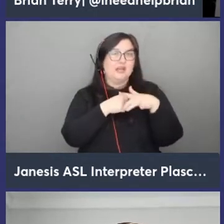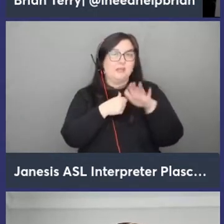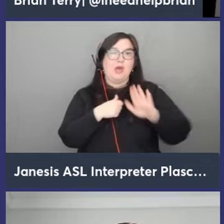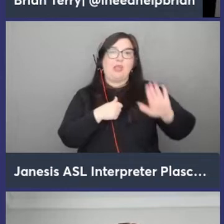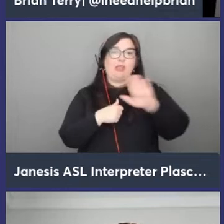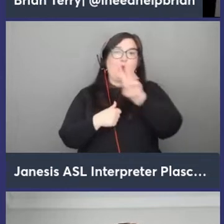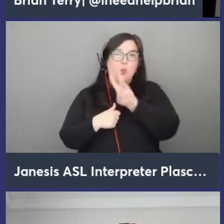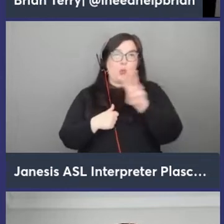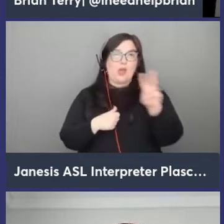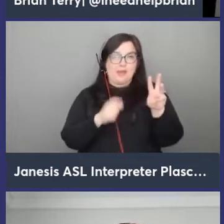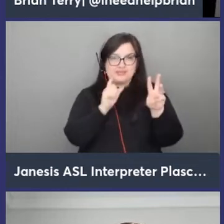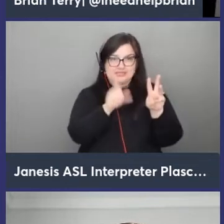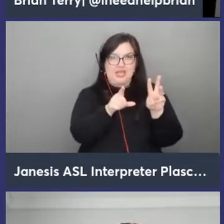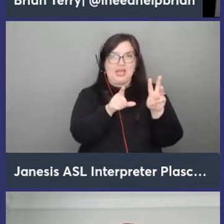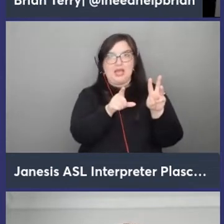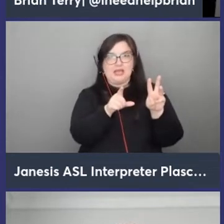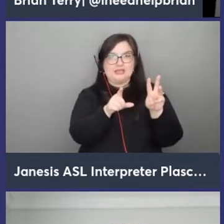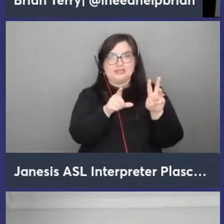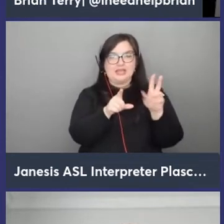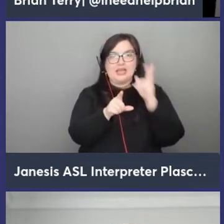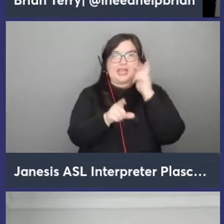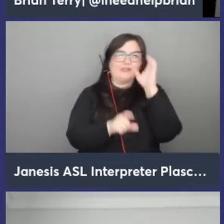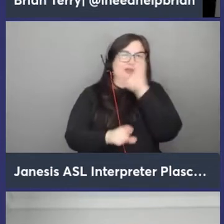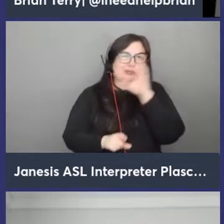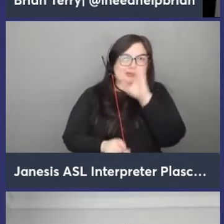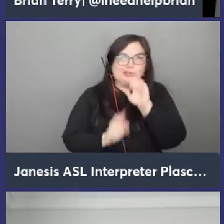which is if you just search for, sample RPG game.